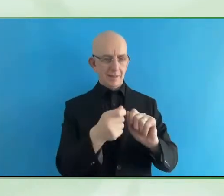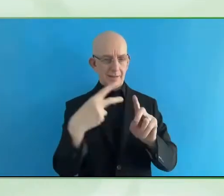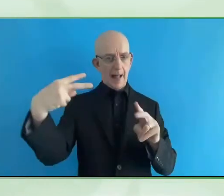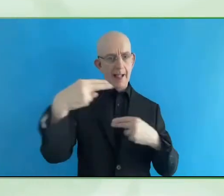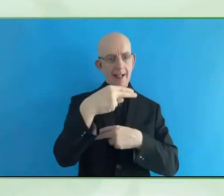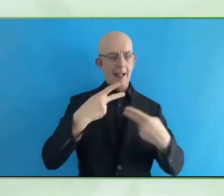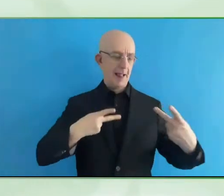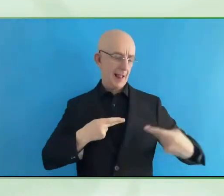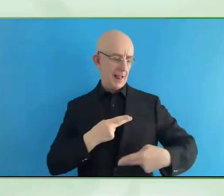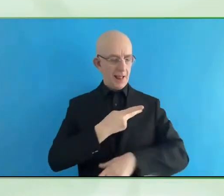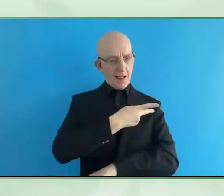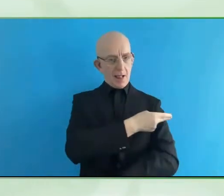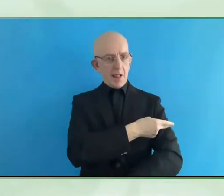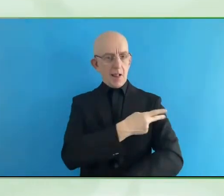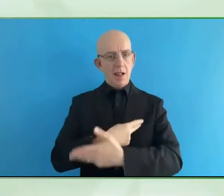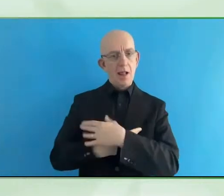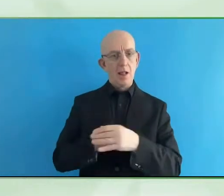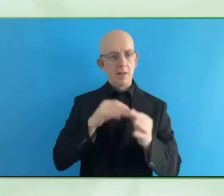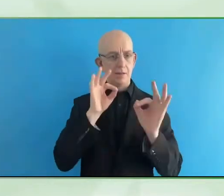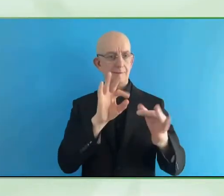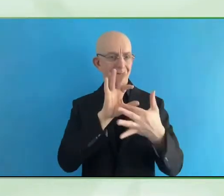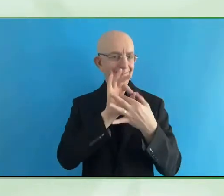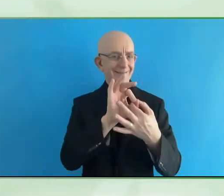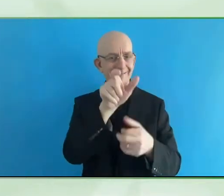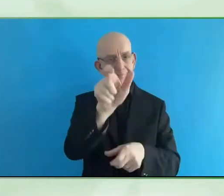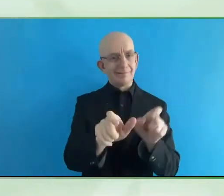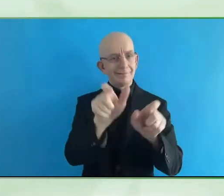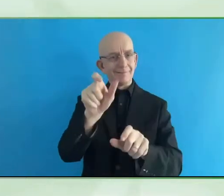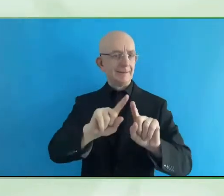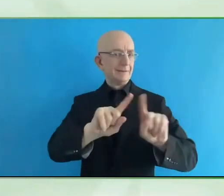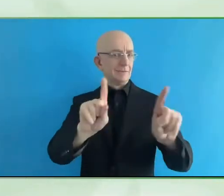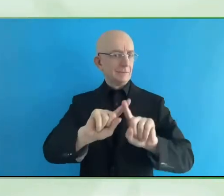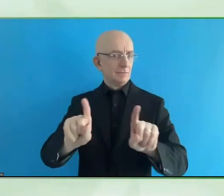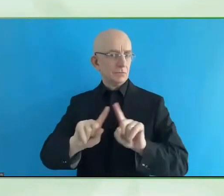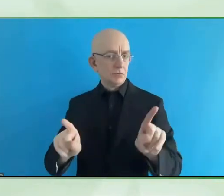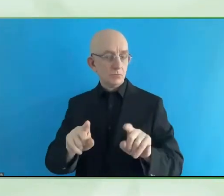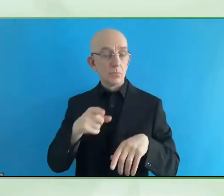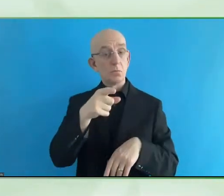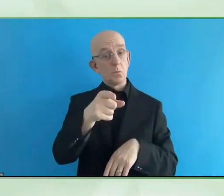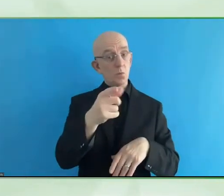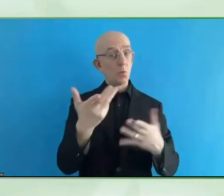So, you can think about the spoken, we can think about universal design and you can think